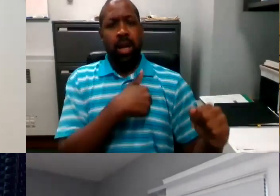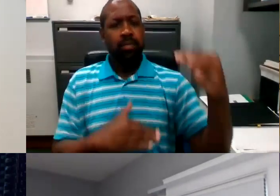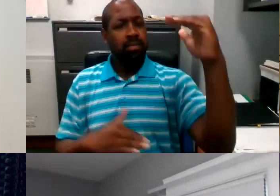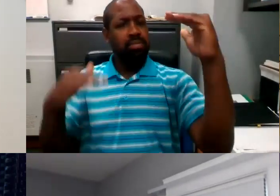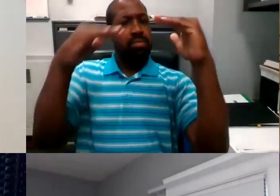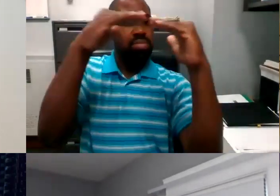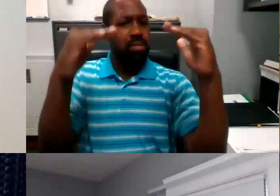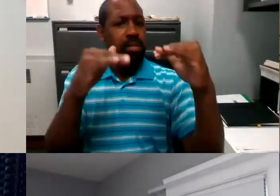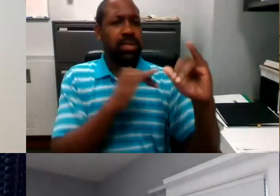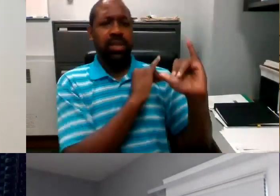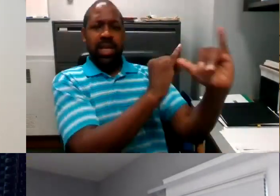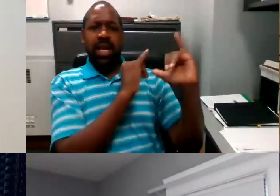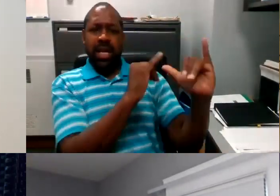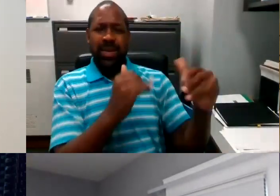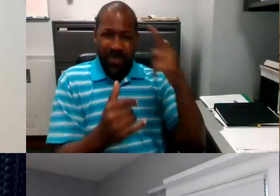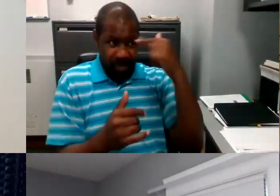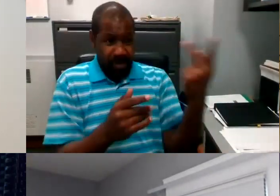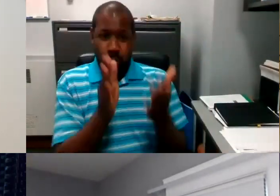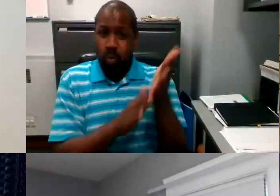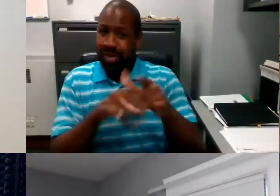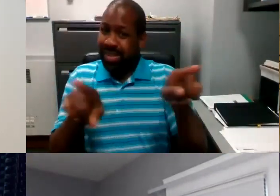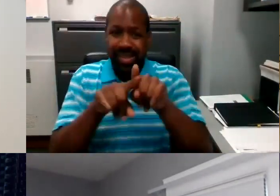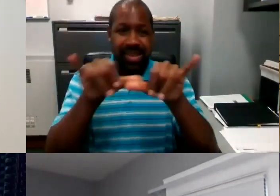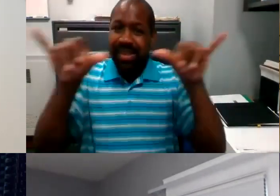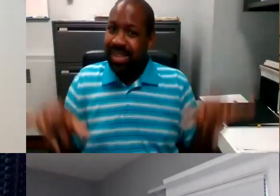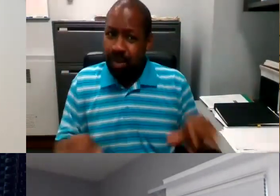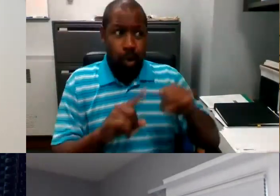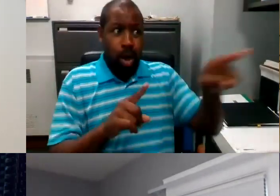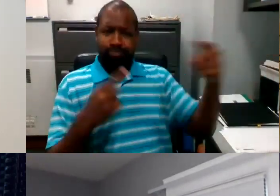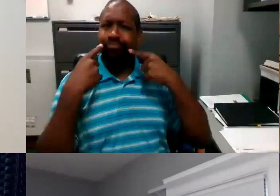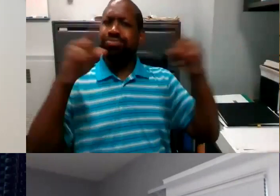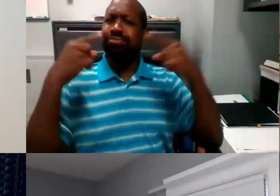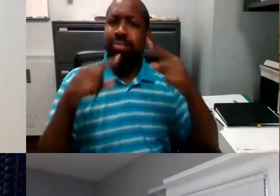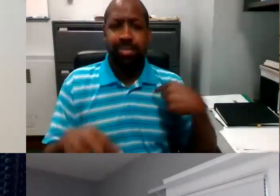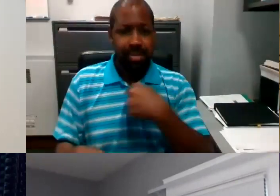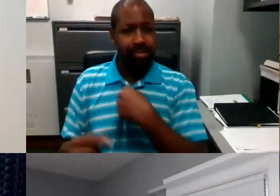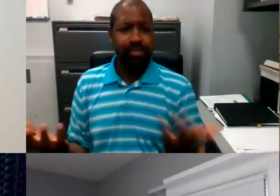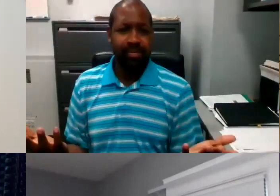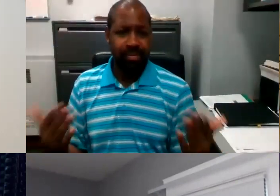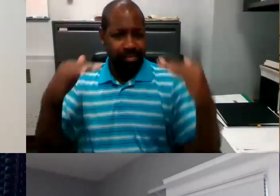I MEAN, THE COMPUTER SYSTEM THAT WE USE, MAYBE WE COULD GET MORE TRAINING IN USING THAT SYSTEM.